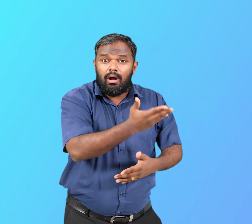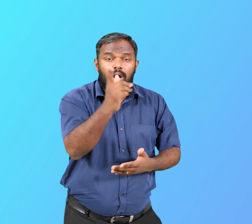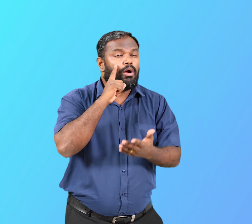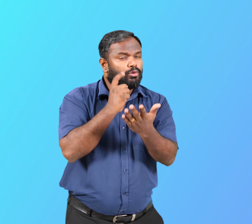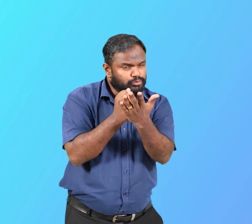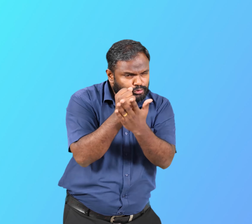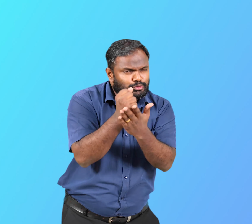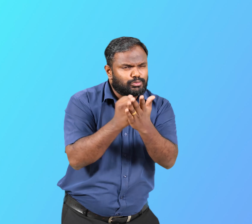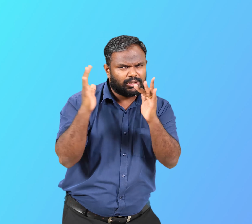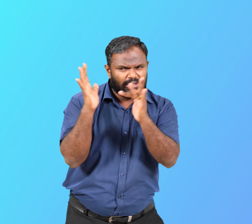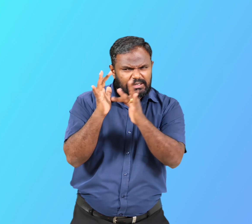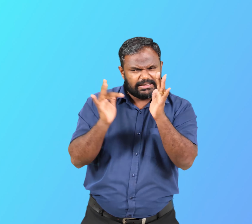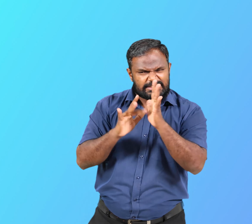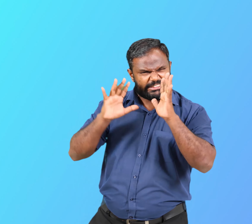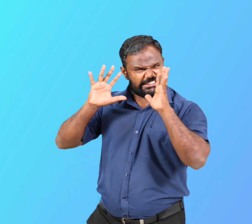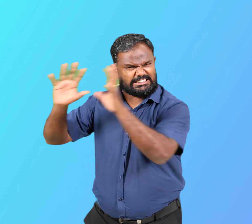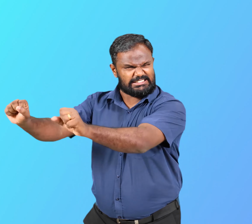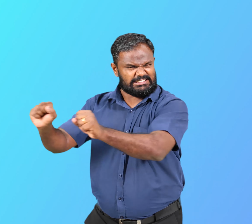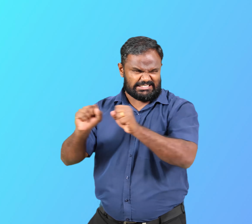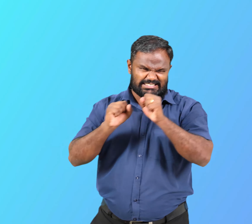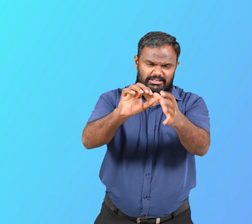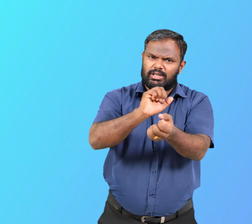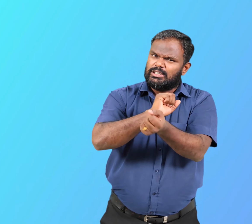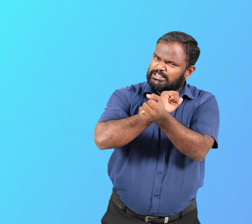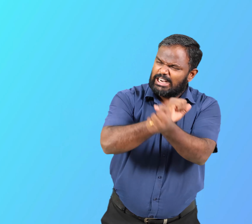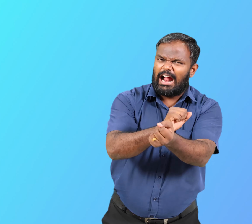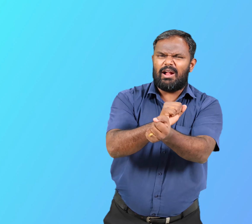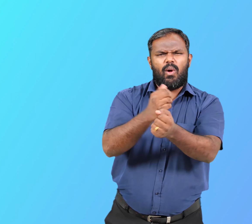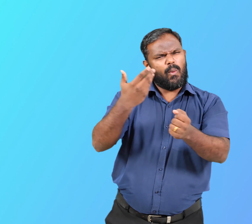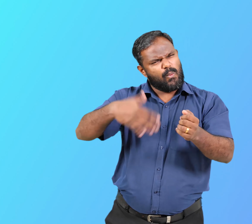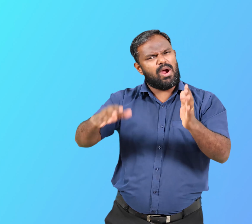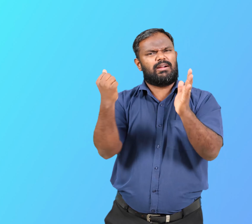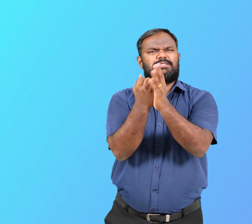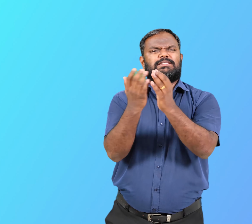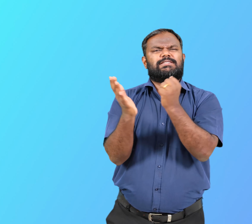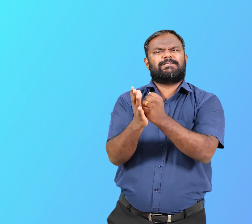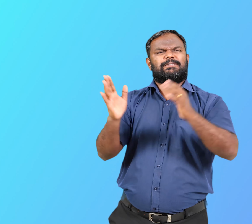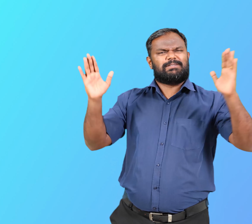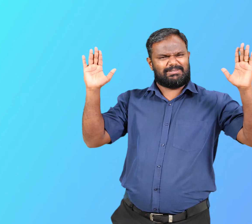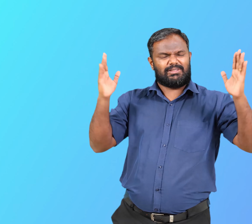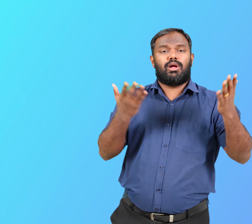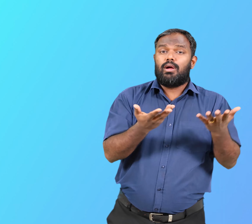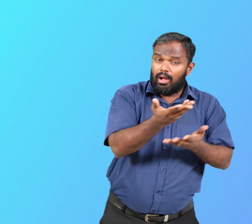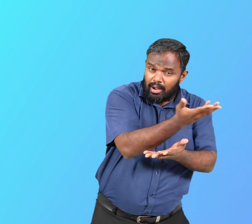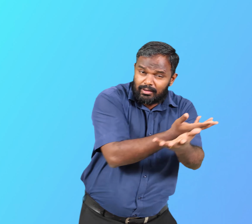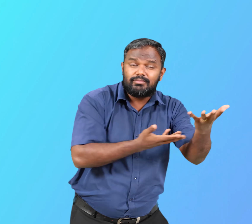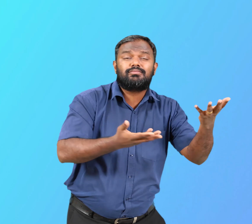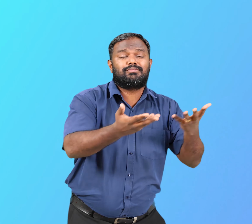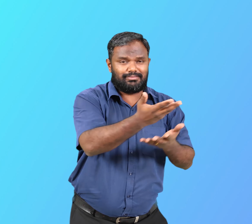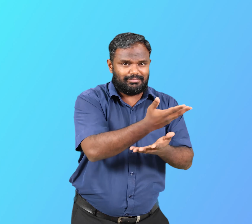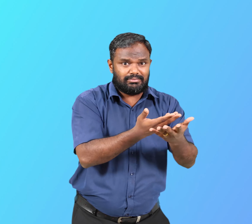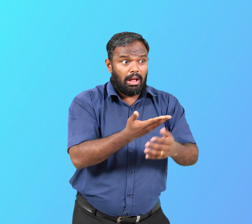In the meeting they tried to find a way to arrest and kill Jesus without anyone knowing what they were doing.